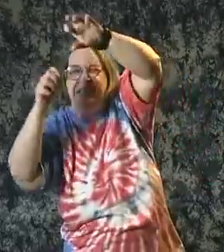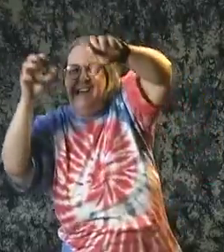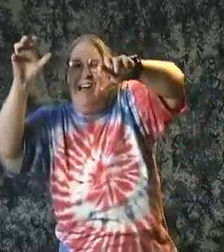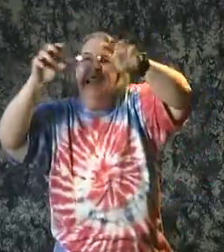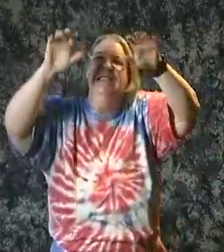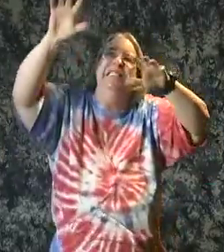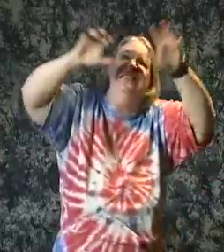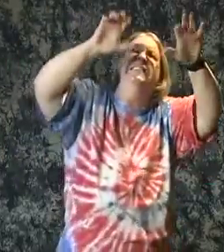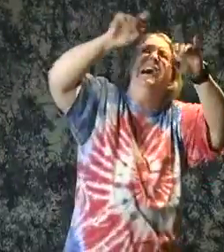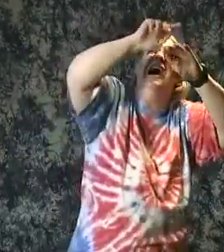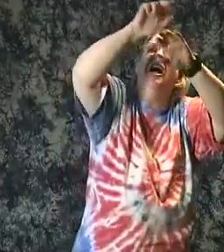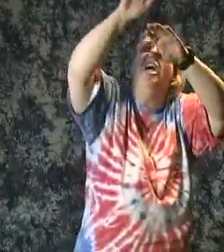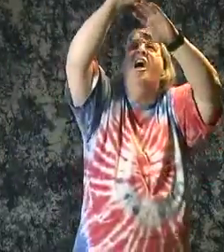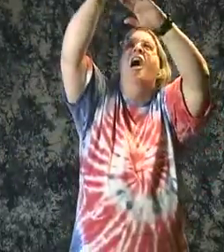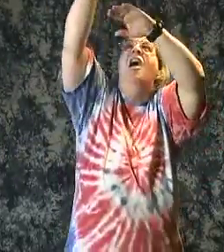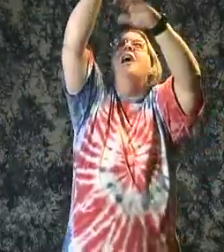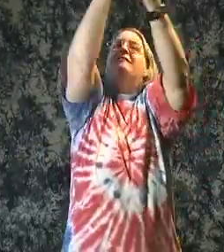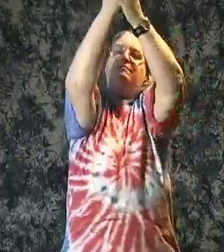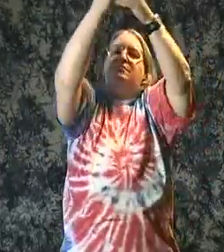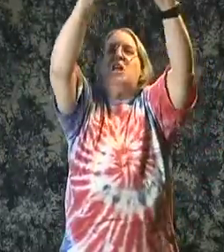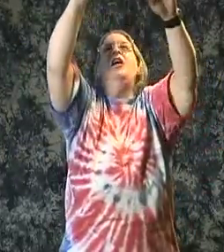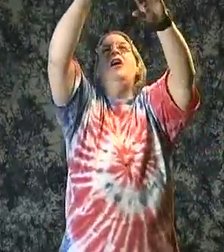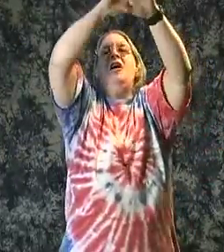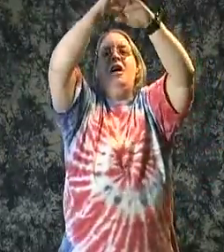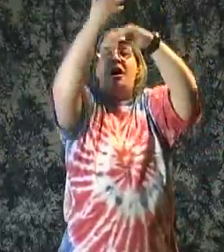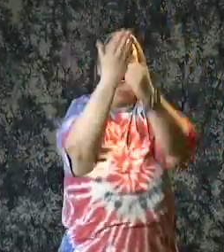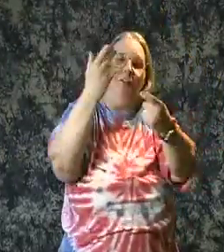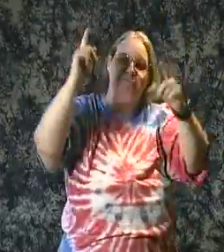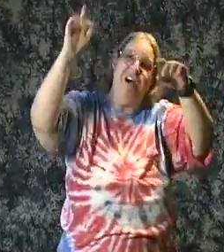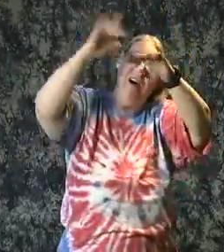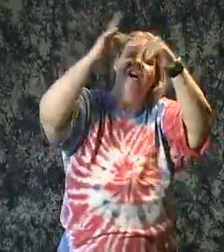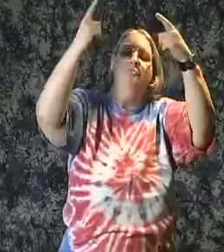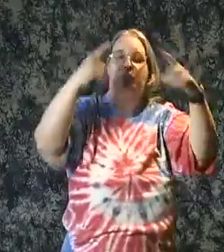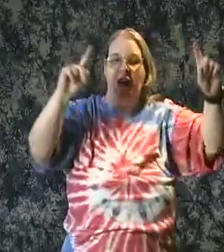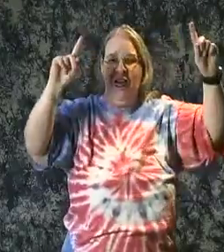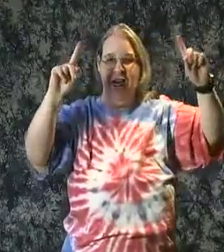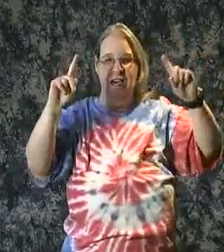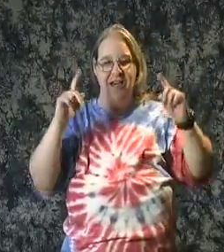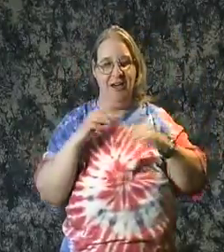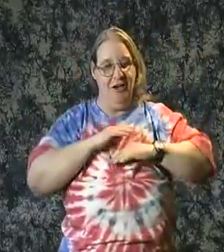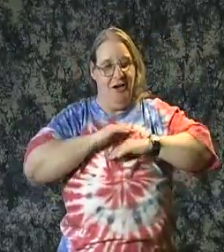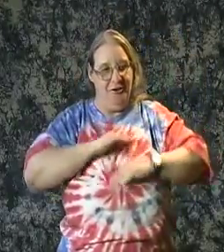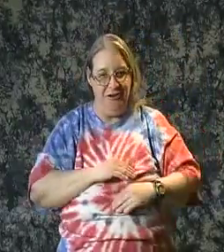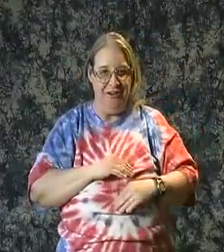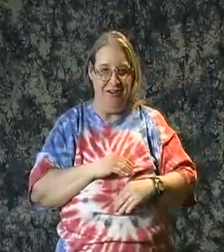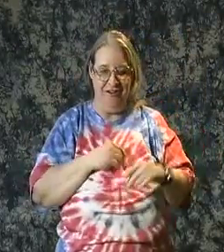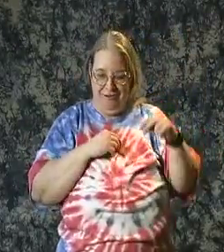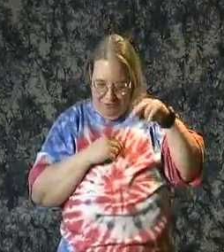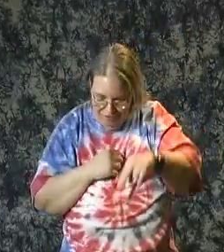and finally, finally made it all the way to the top. Such a relief.